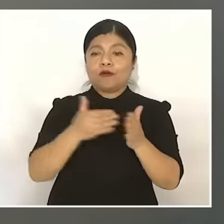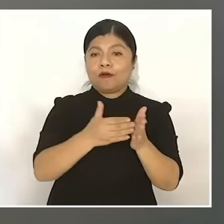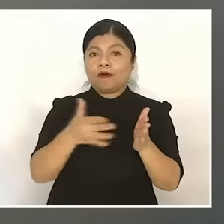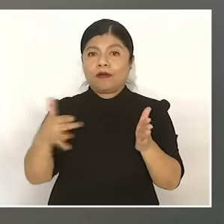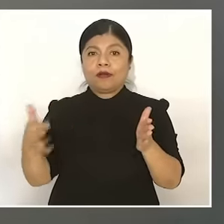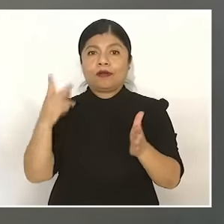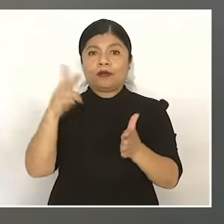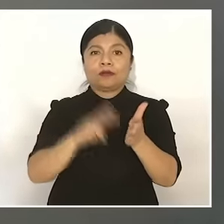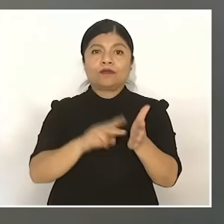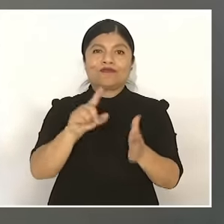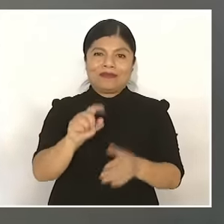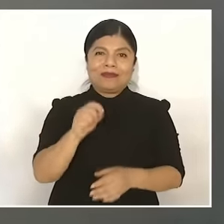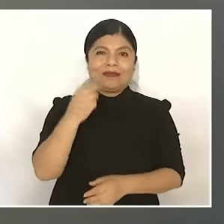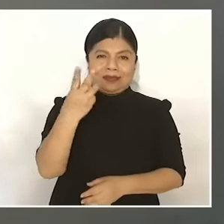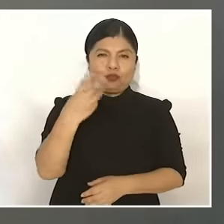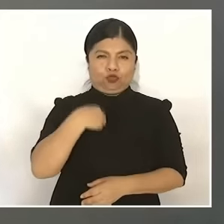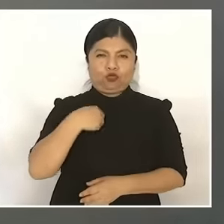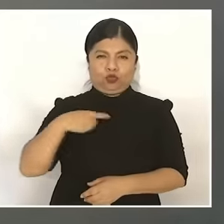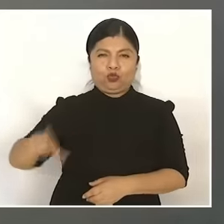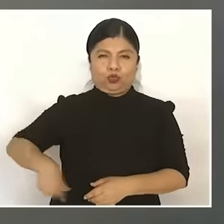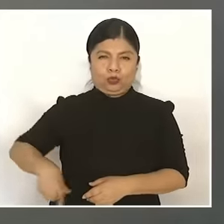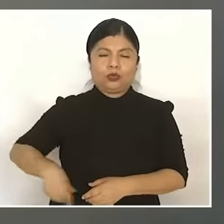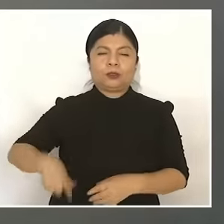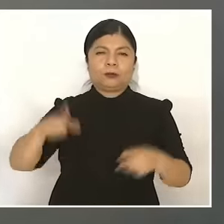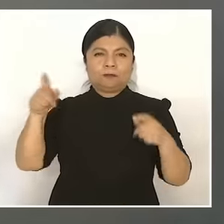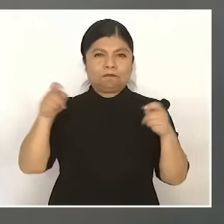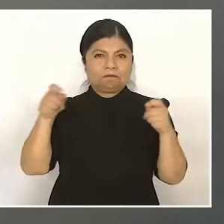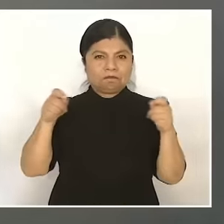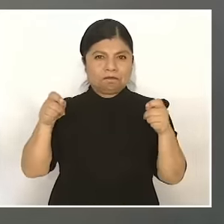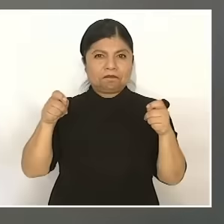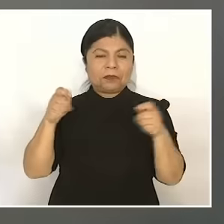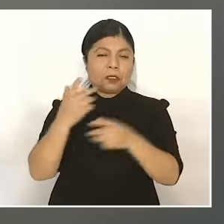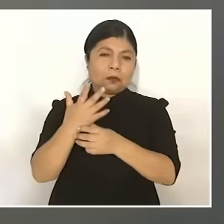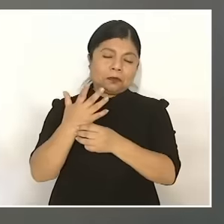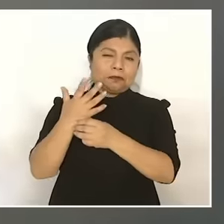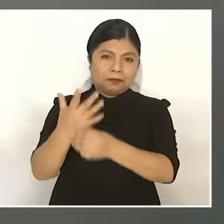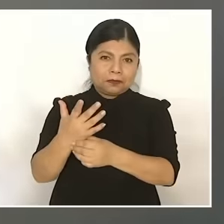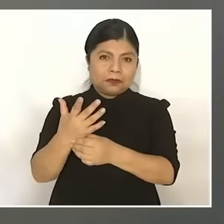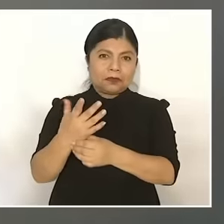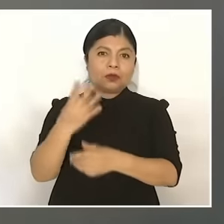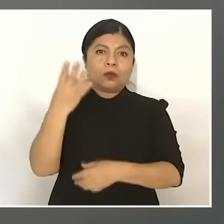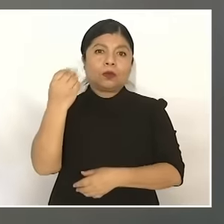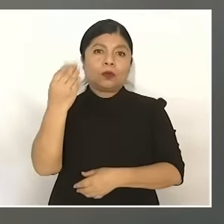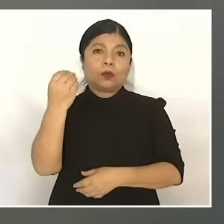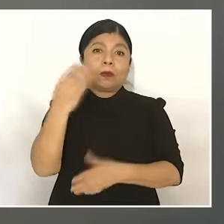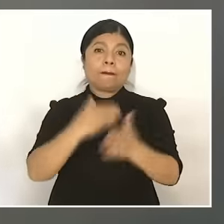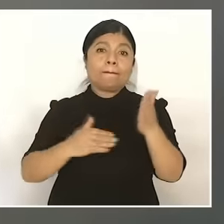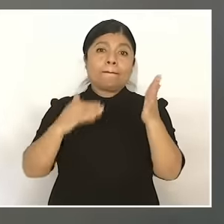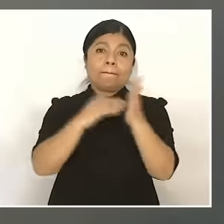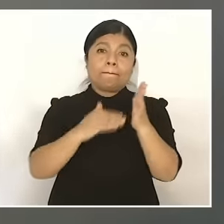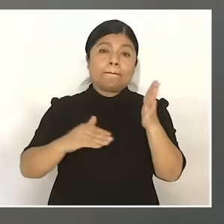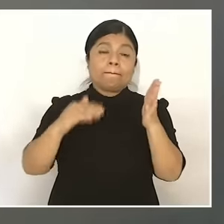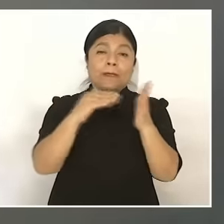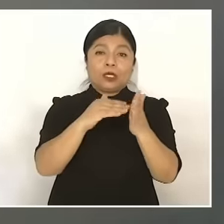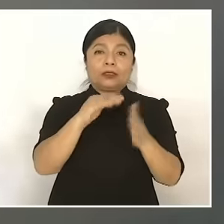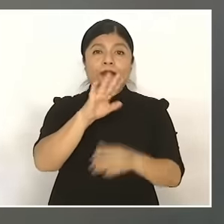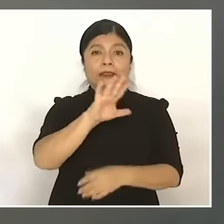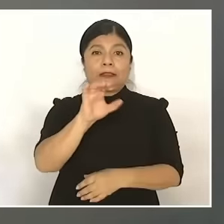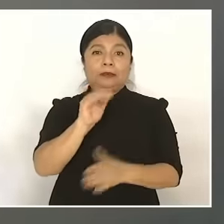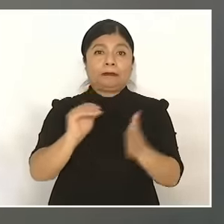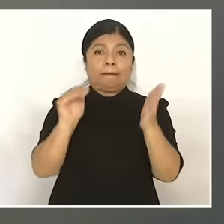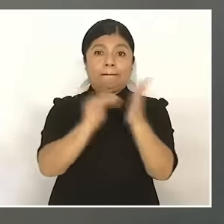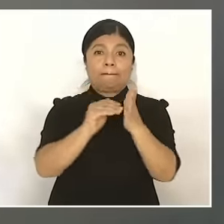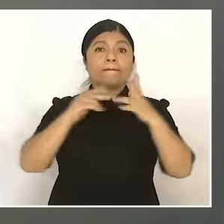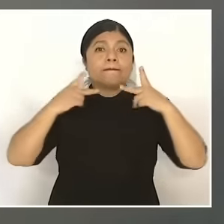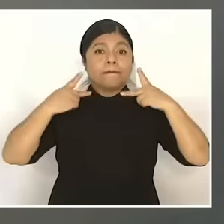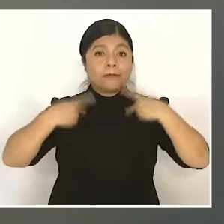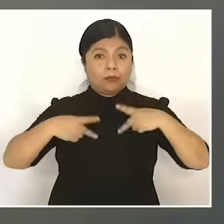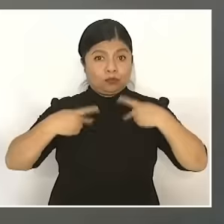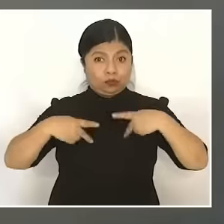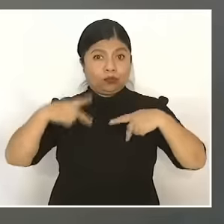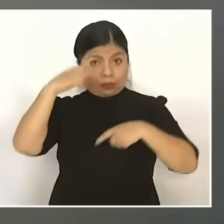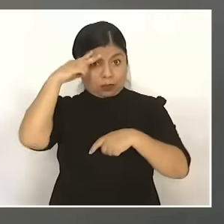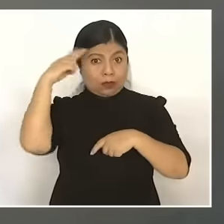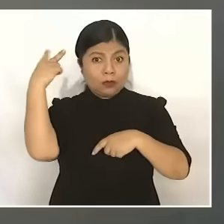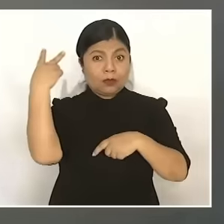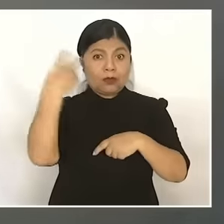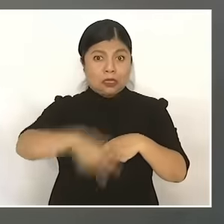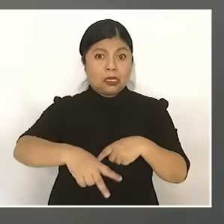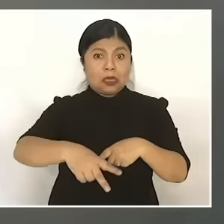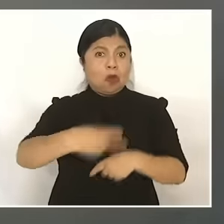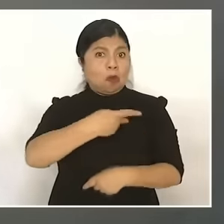we have been in government, 9 million 500,000 Mexicans emerged from poverty 9 million 500,000